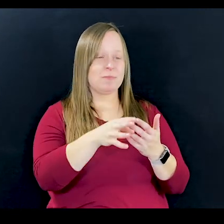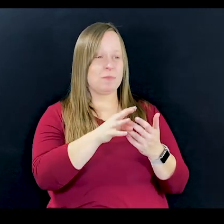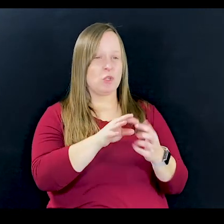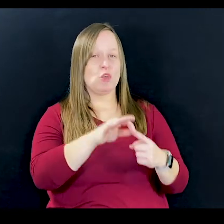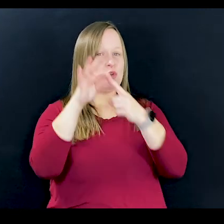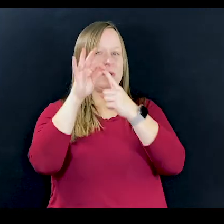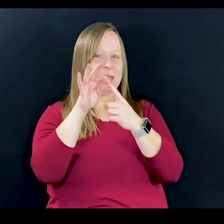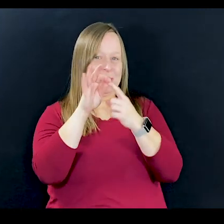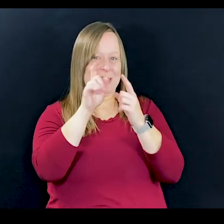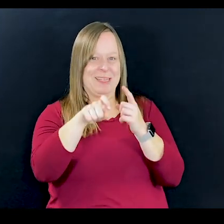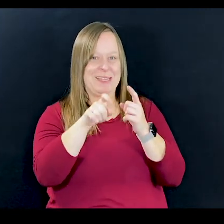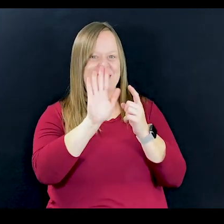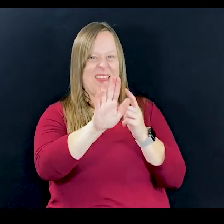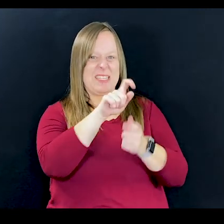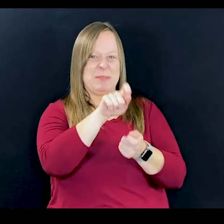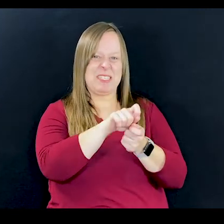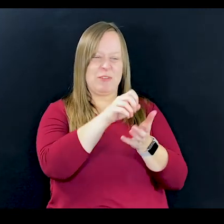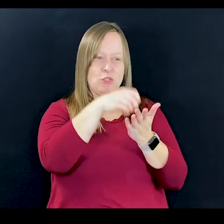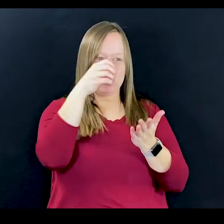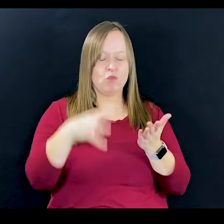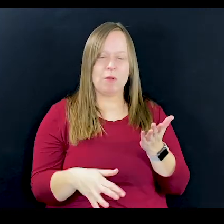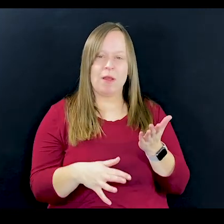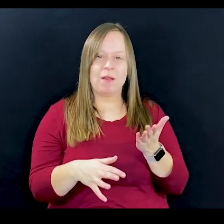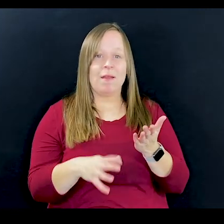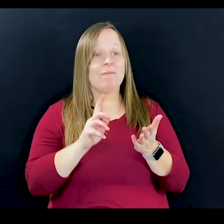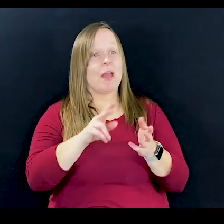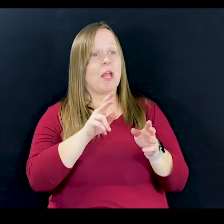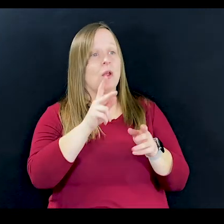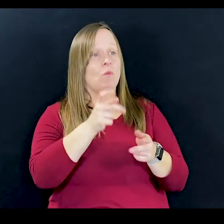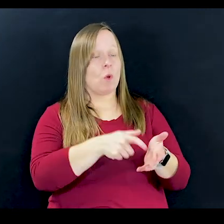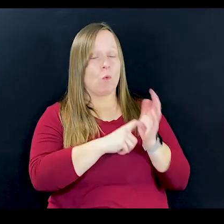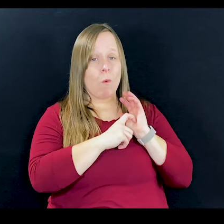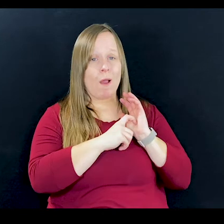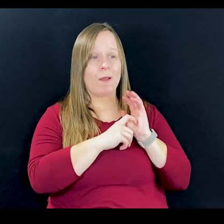meet the unique needs of the student, if a student requires supervision because